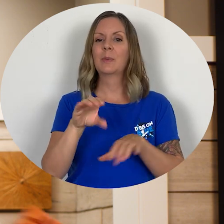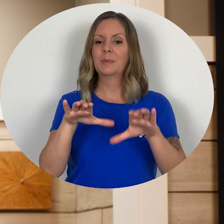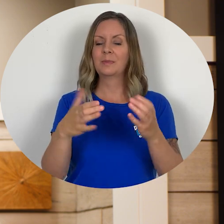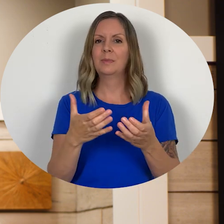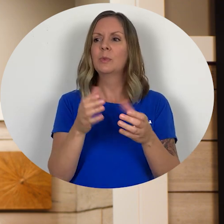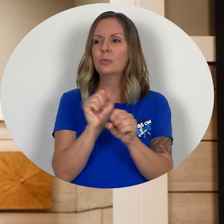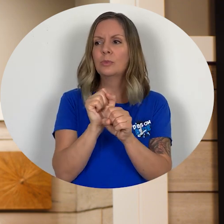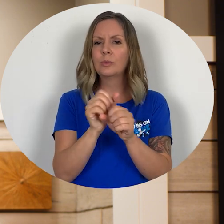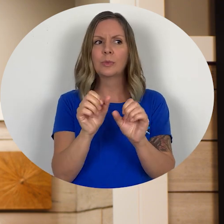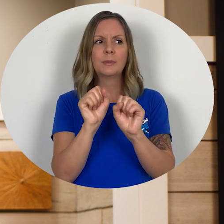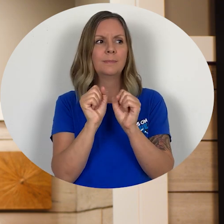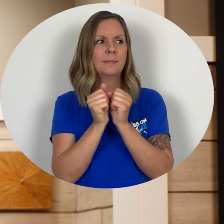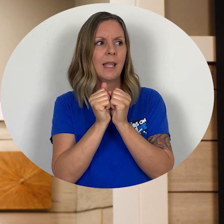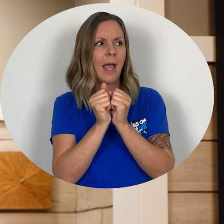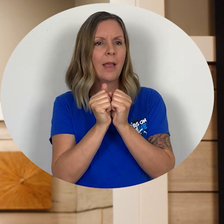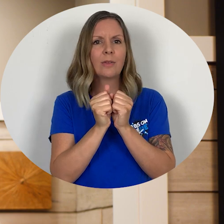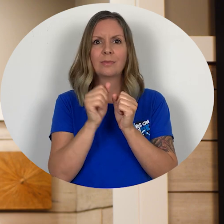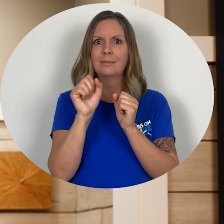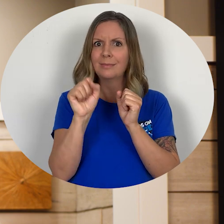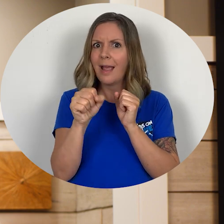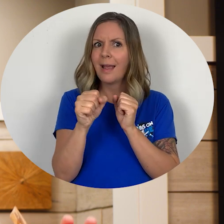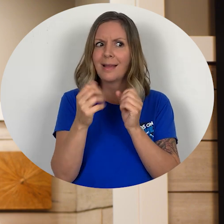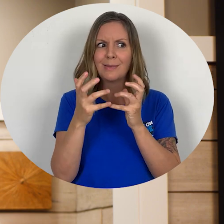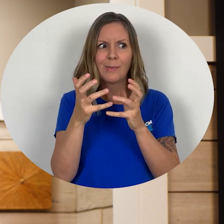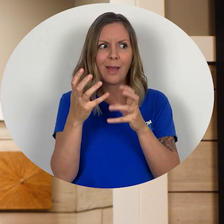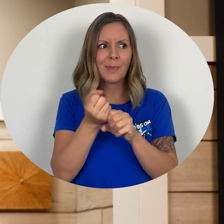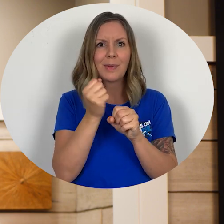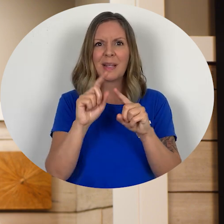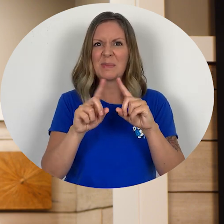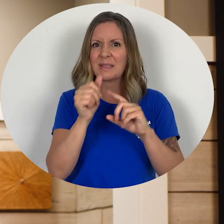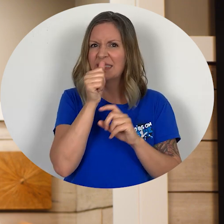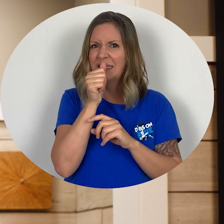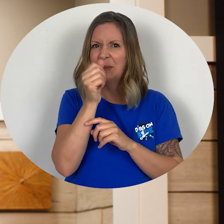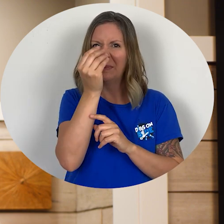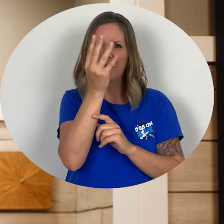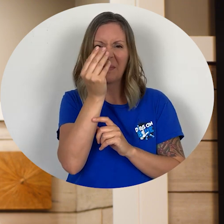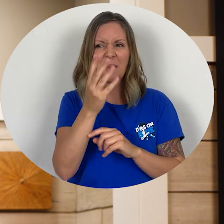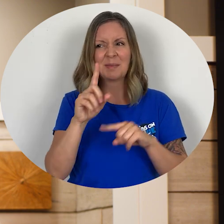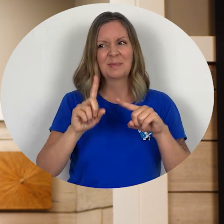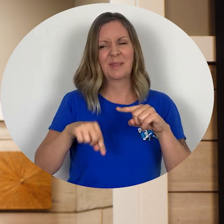several players on the Hero team, even though they are working together as a team, the players